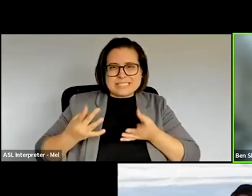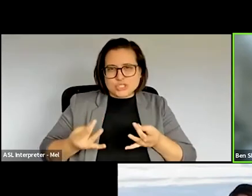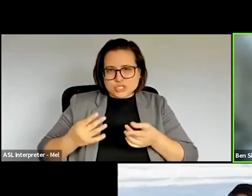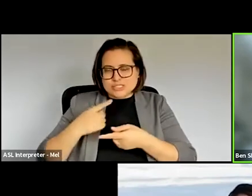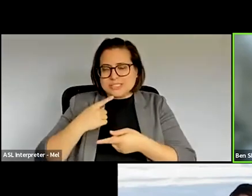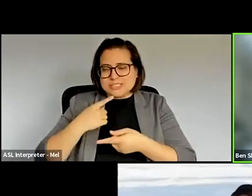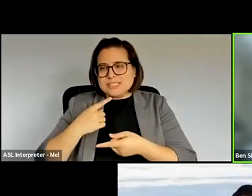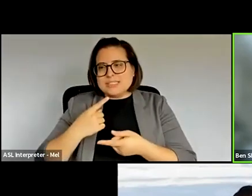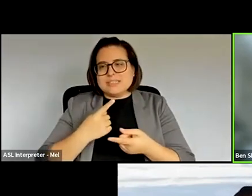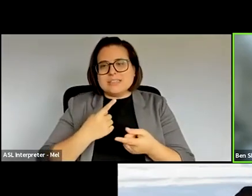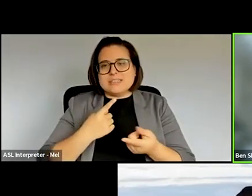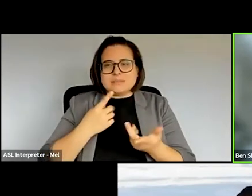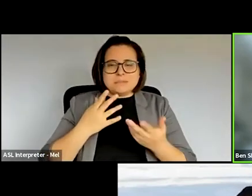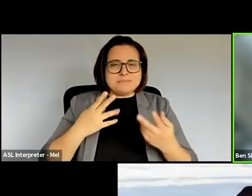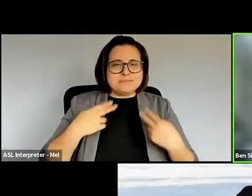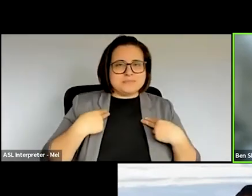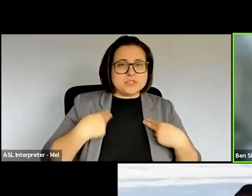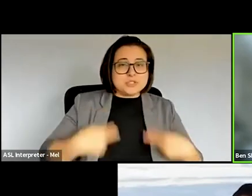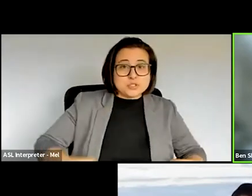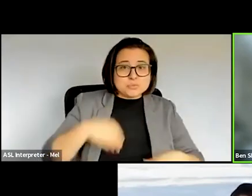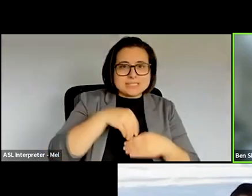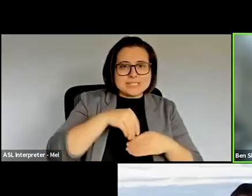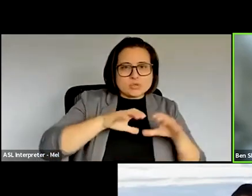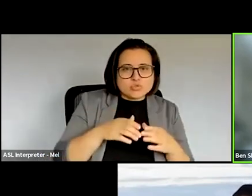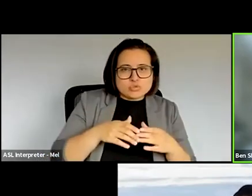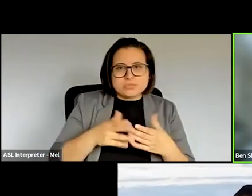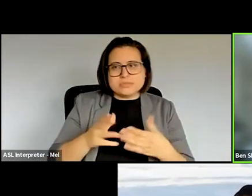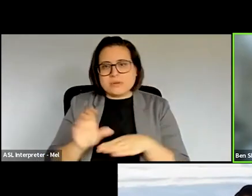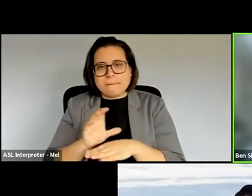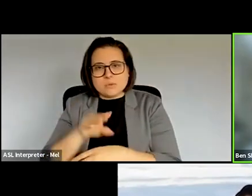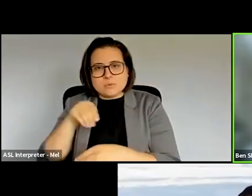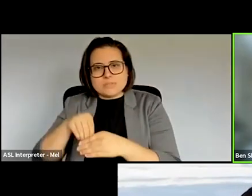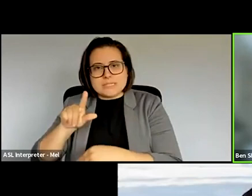gGoup and Computers in the loop" is what we want to move to and we want to look at the structures